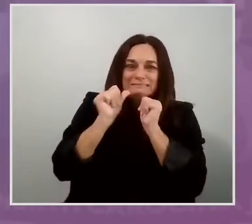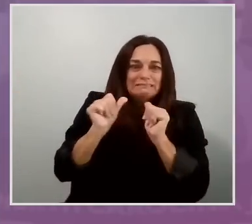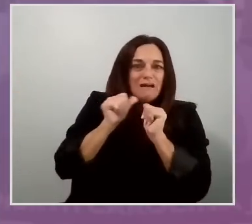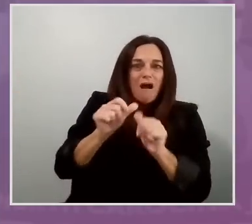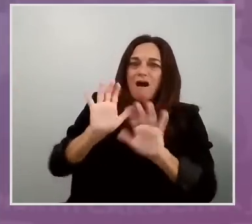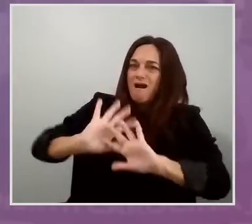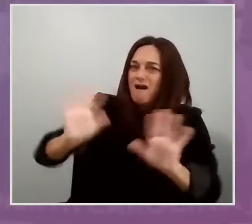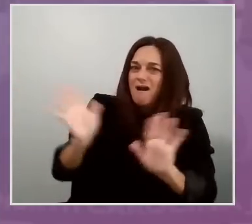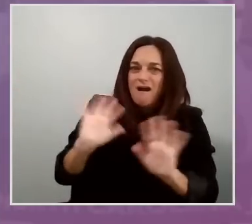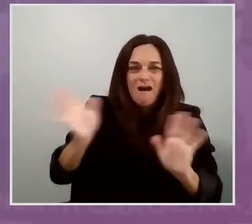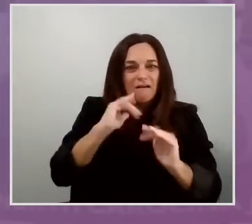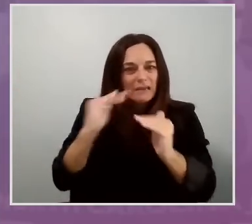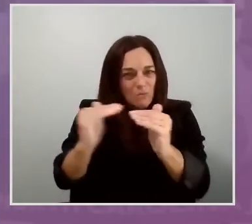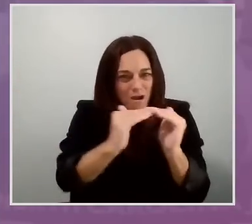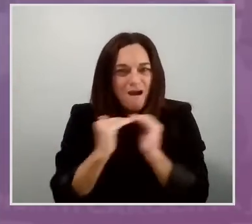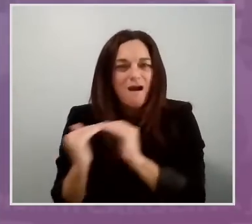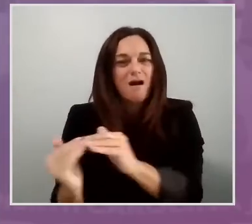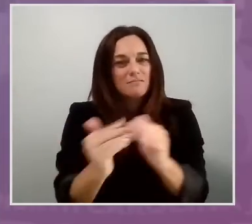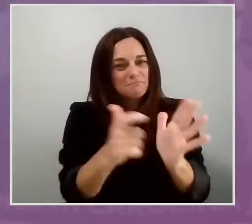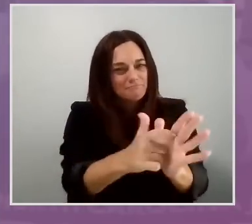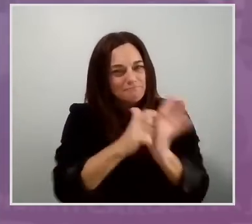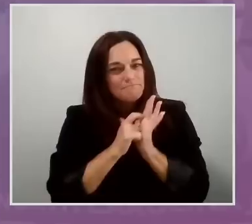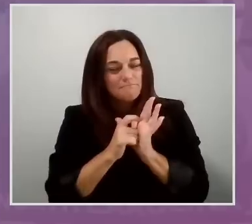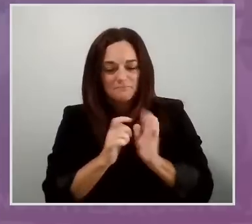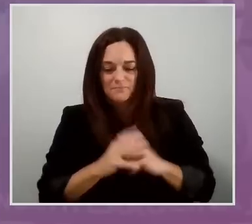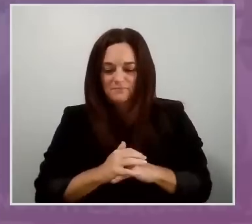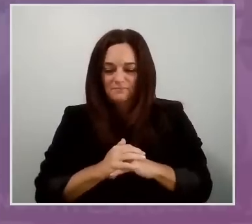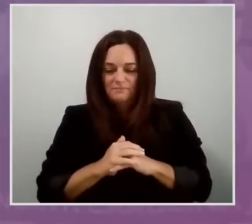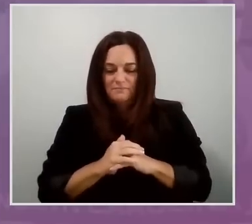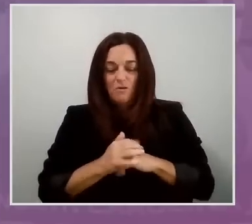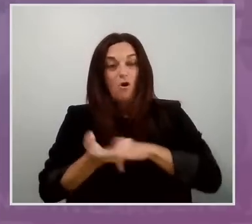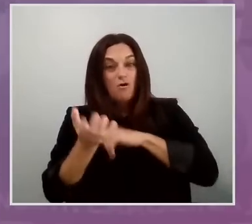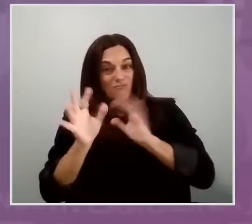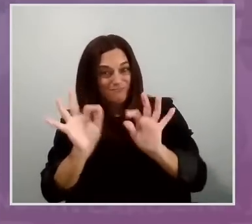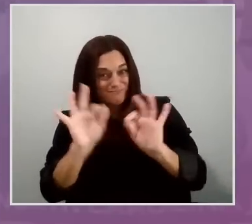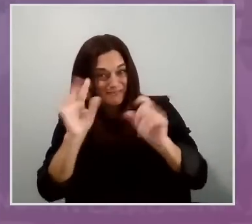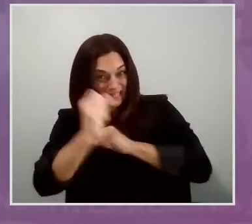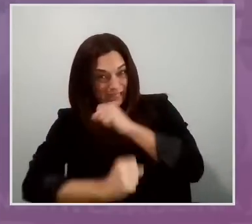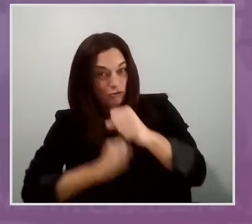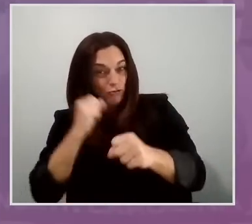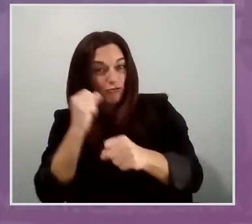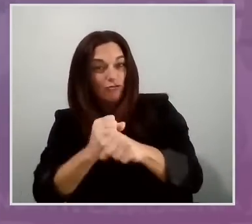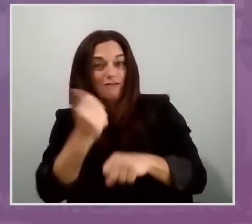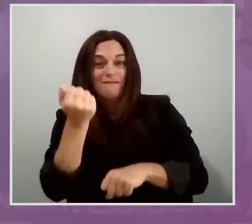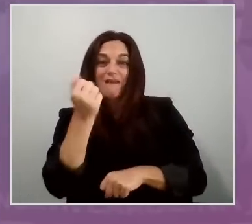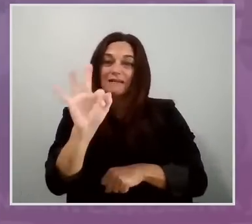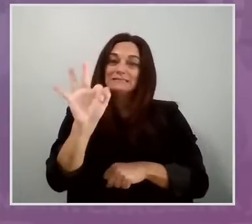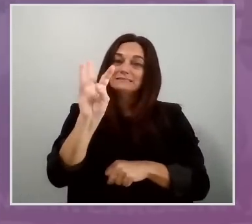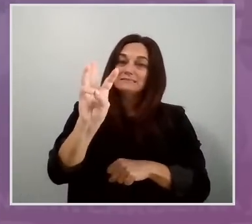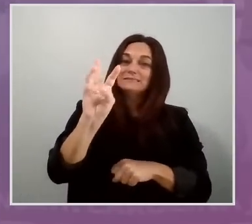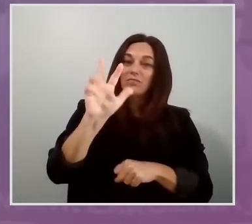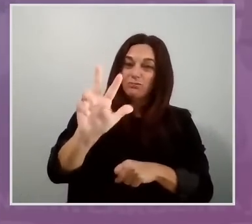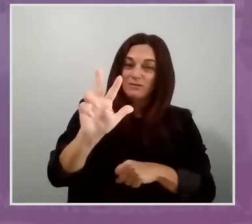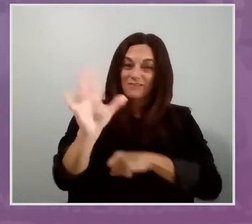WOULD BE FATAL TO DENY